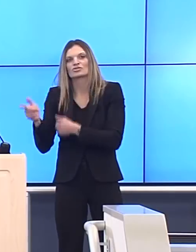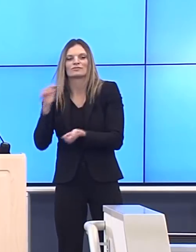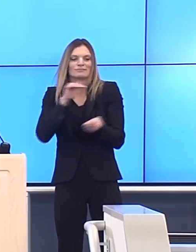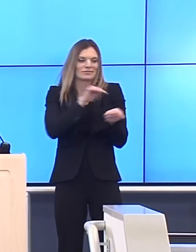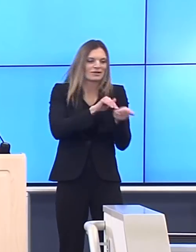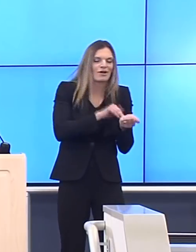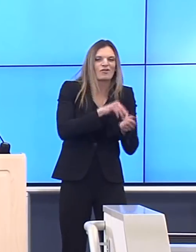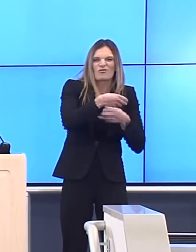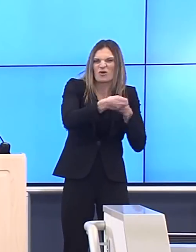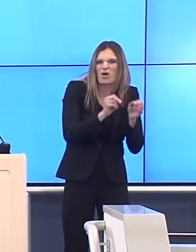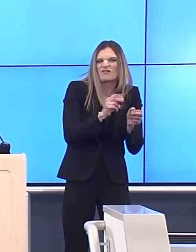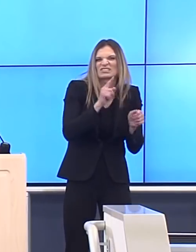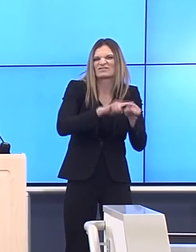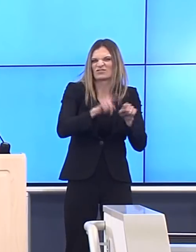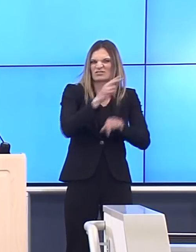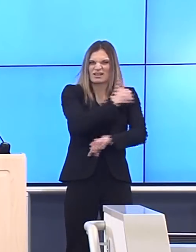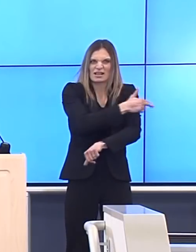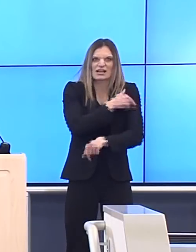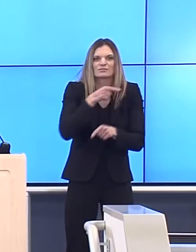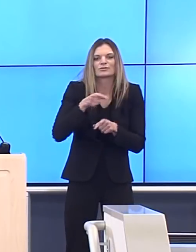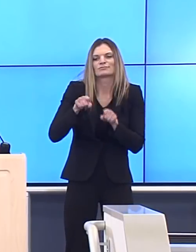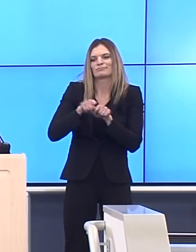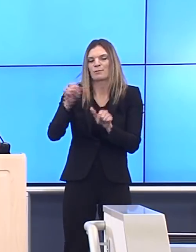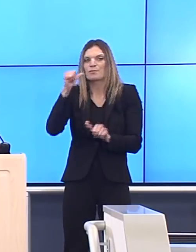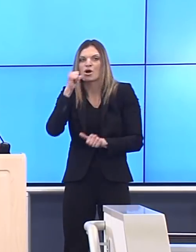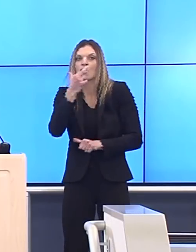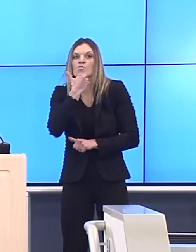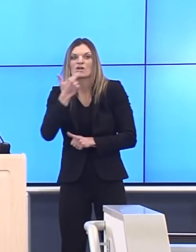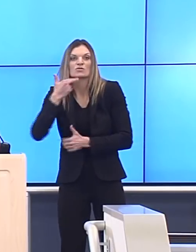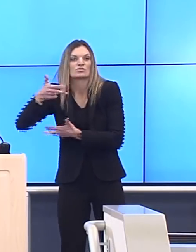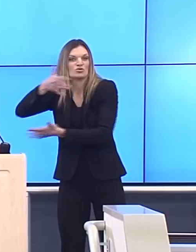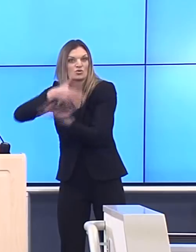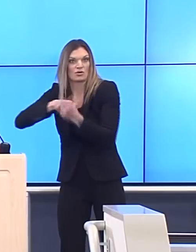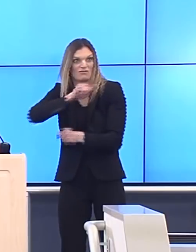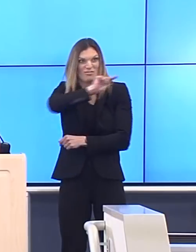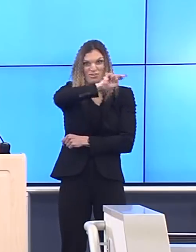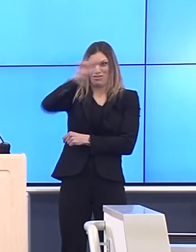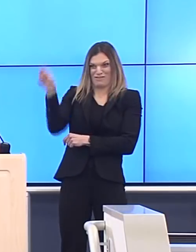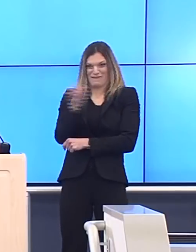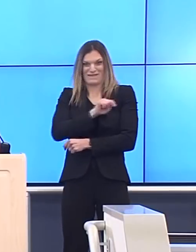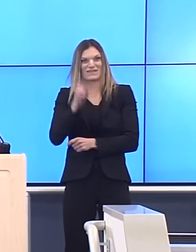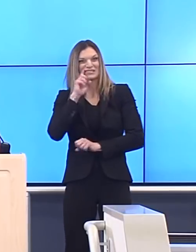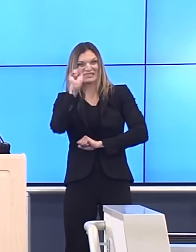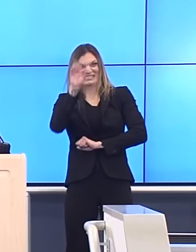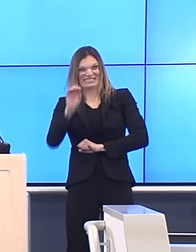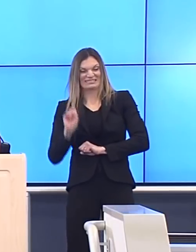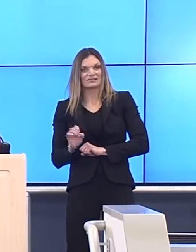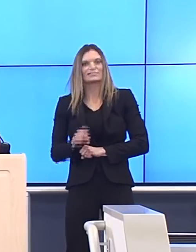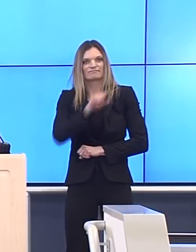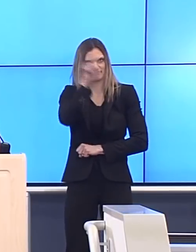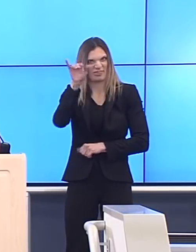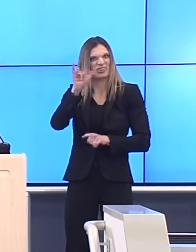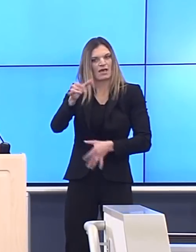THROUGH 12 SCHOOLS, MANUFACTURING AND CONSTRUCTION HEALTH CARE BARS AND